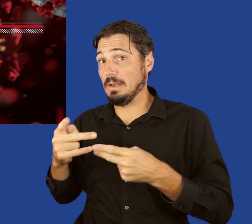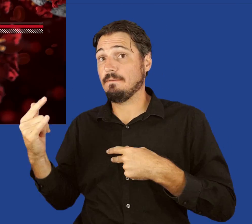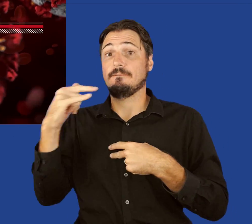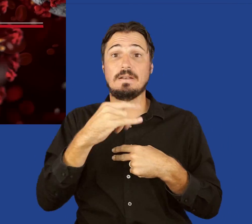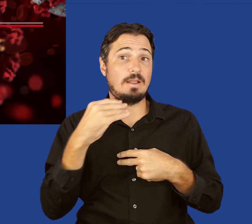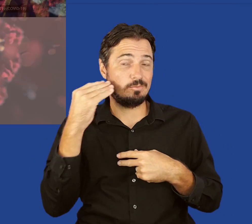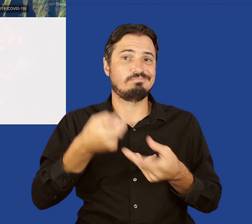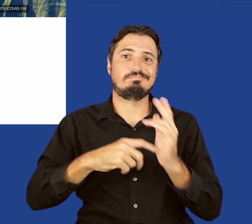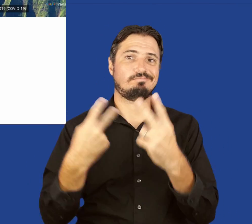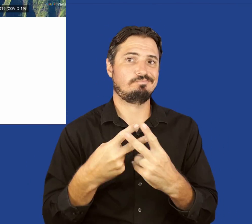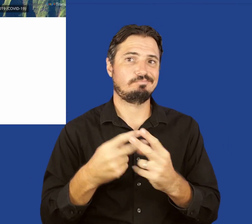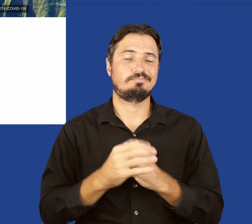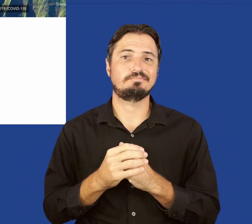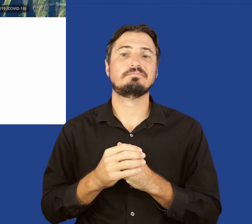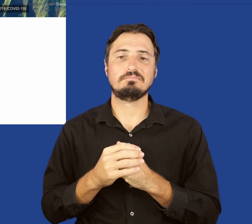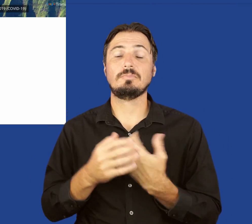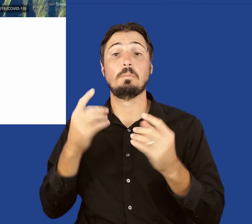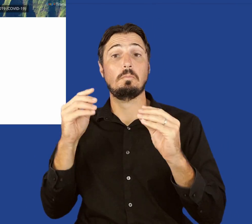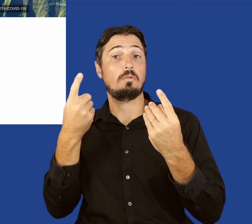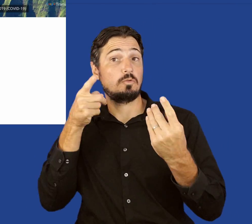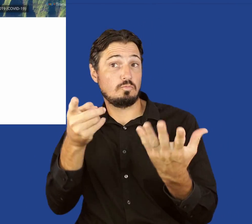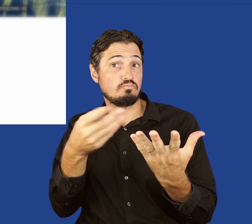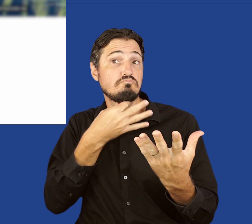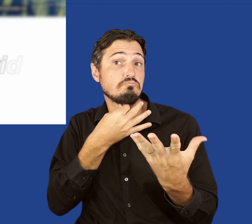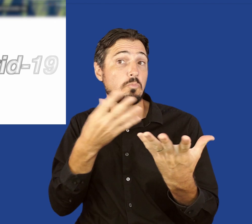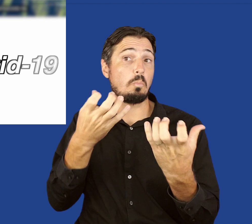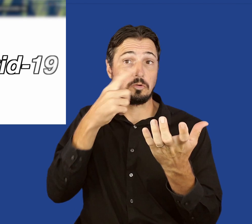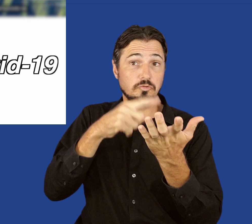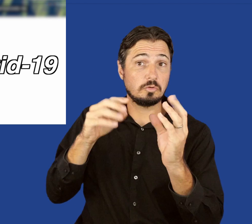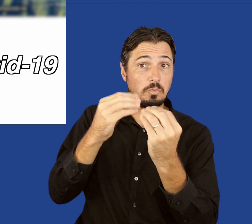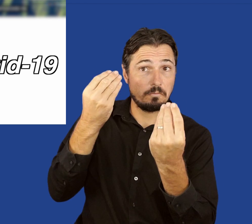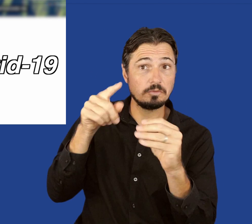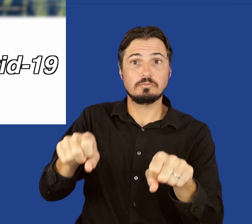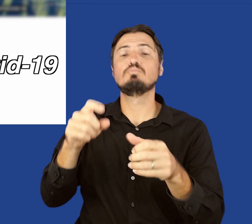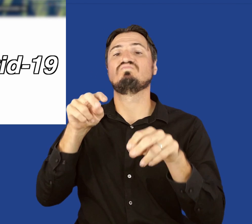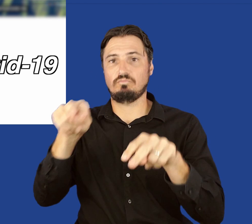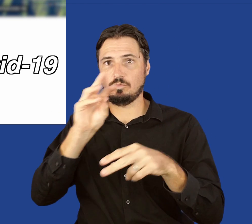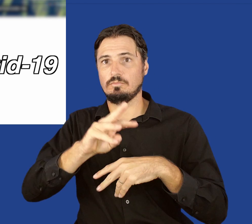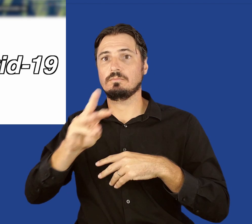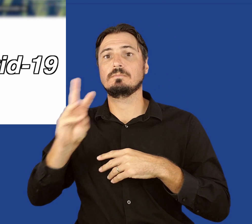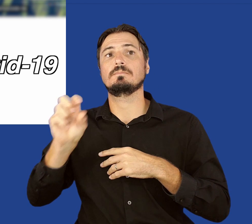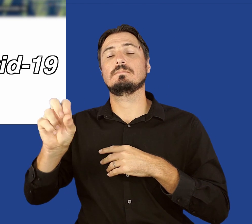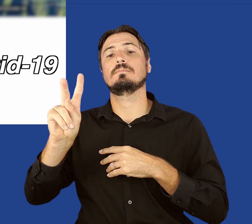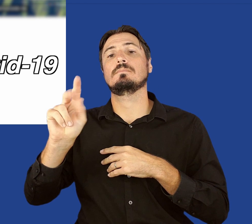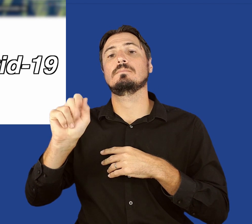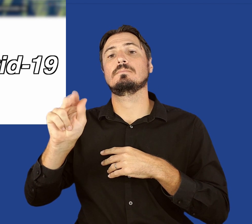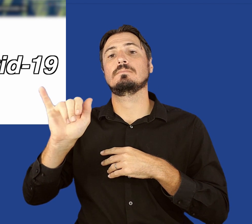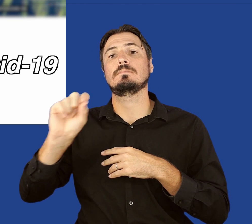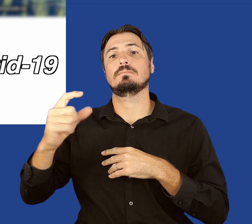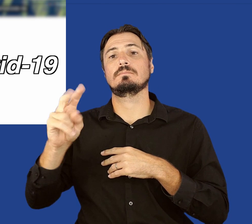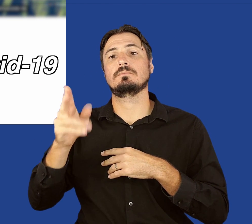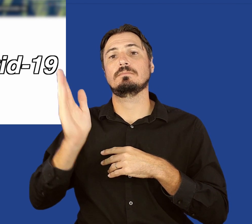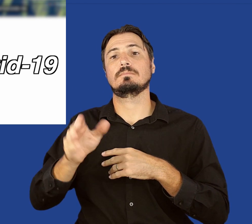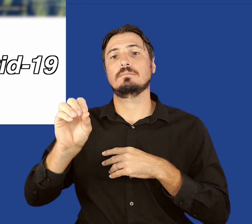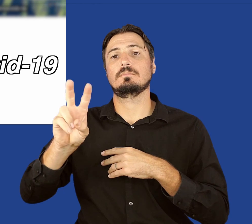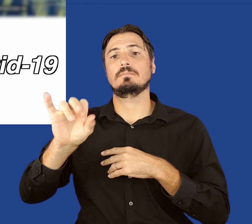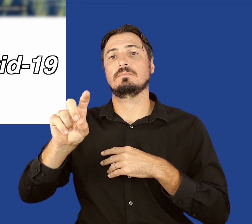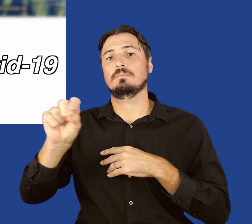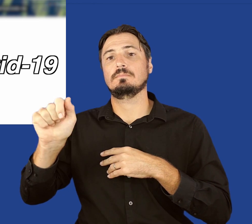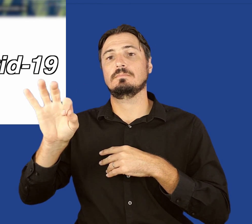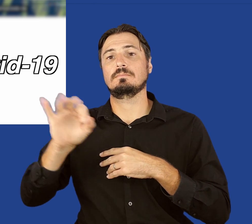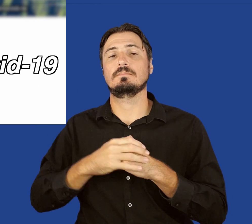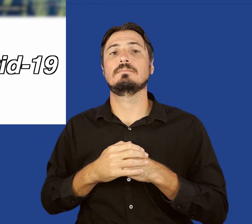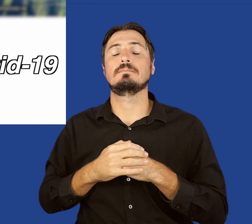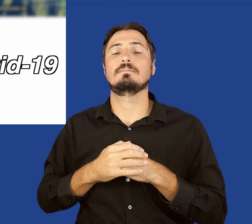For additional information, please visit the Kaua`i Emergency Management Agency website at www.kauai.gov/COVID-19